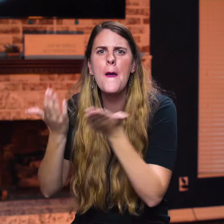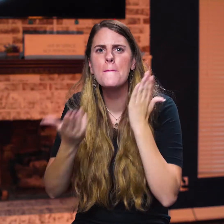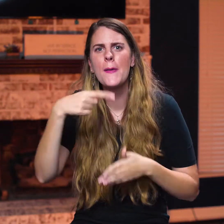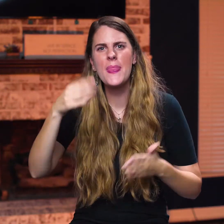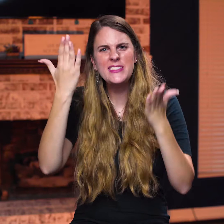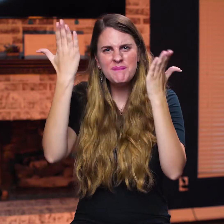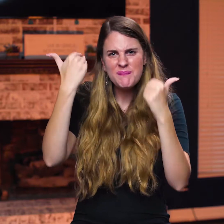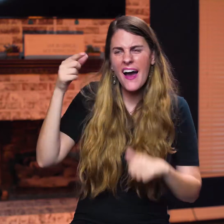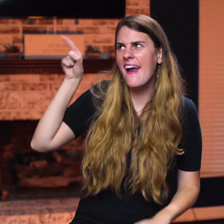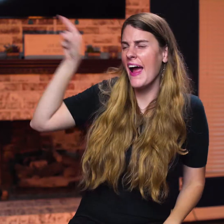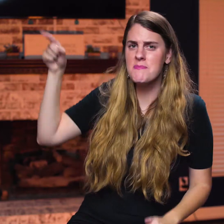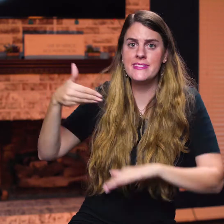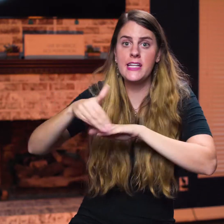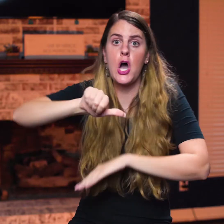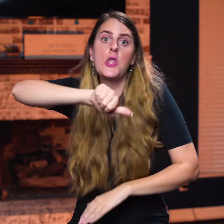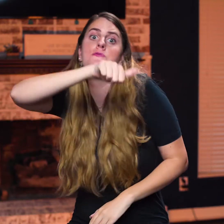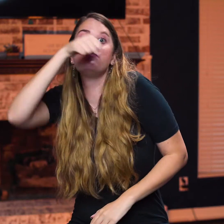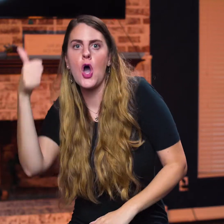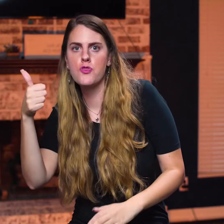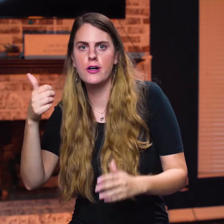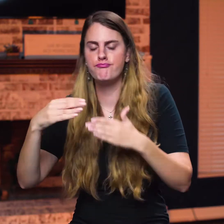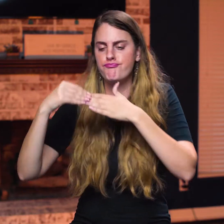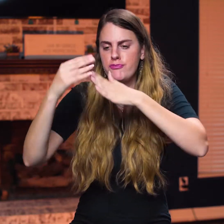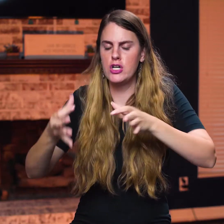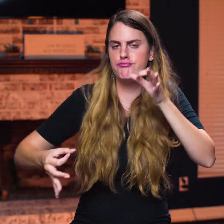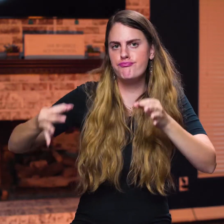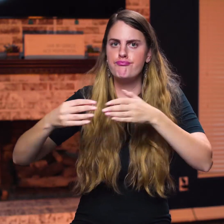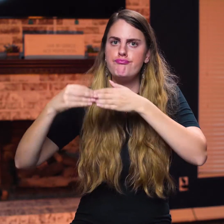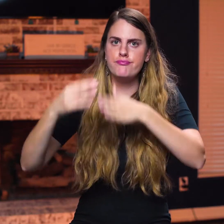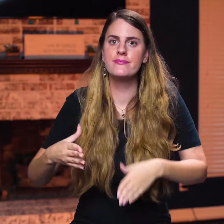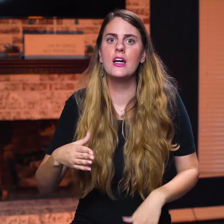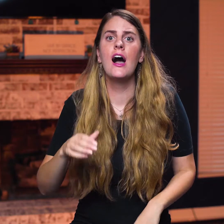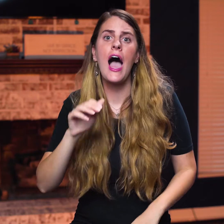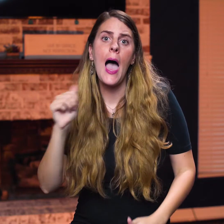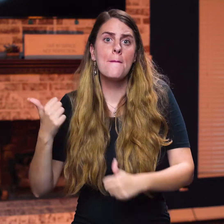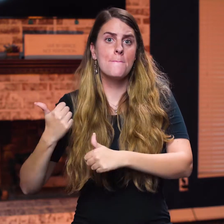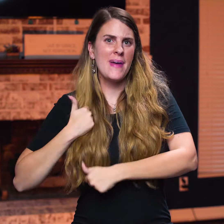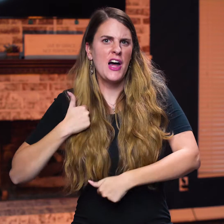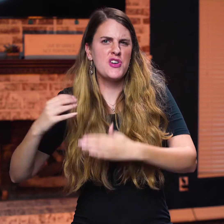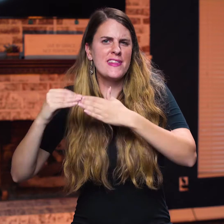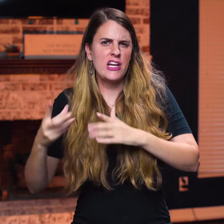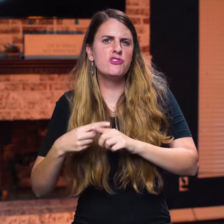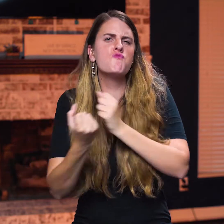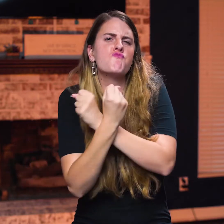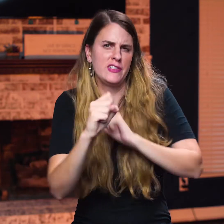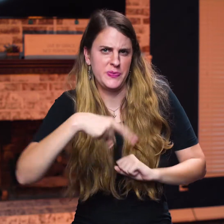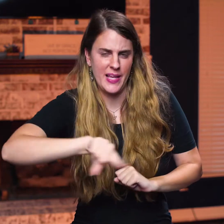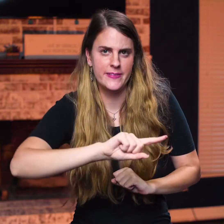Maybe they expect Him to send another judge, a military leader to rescue them.